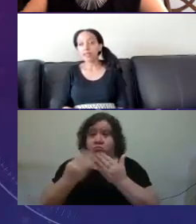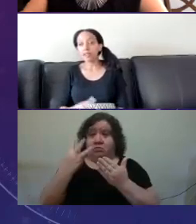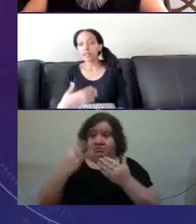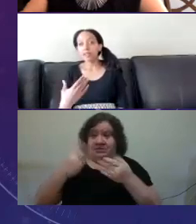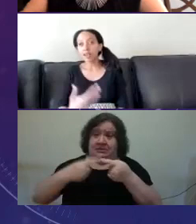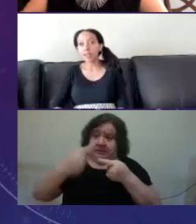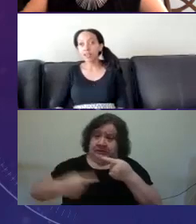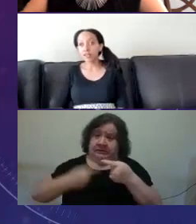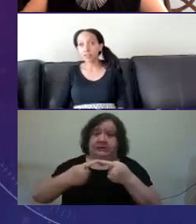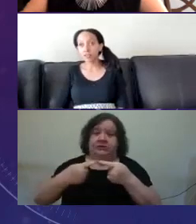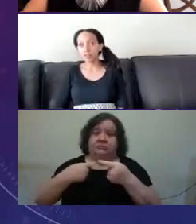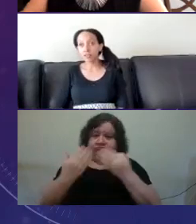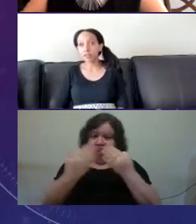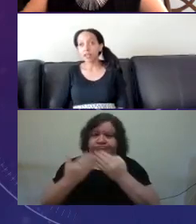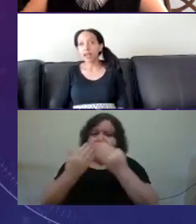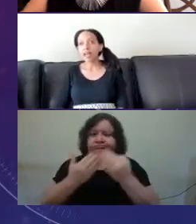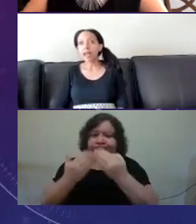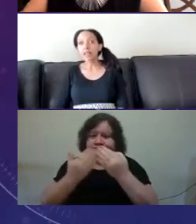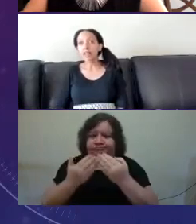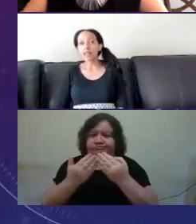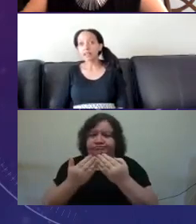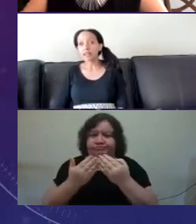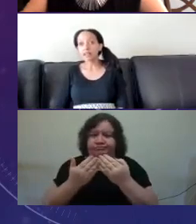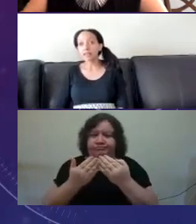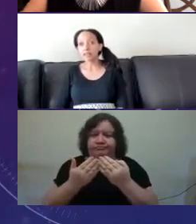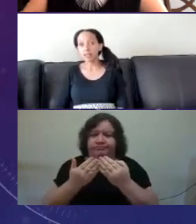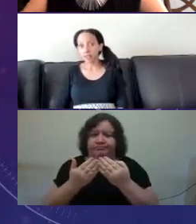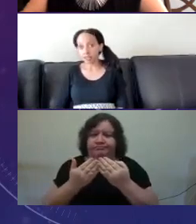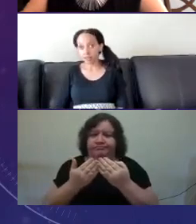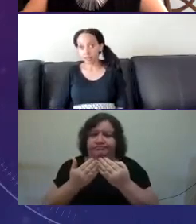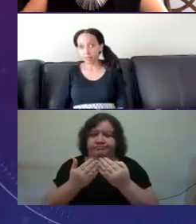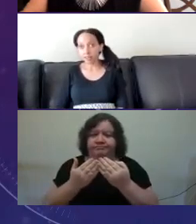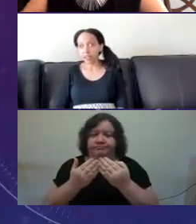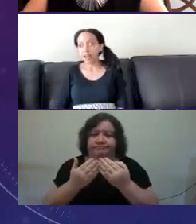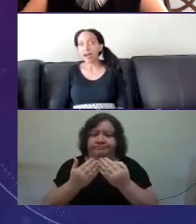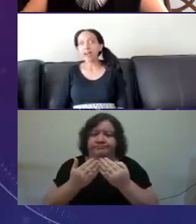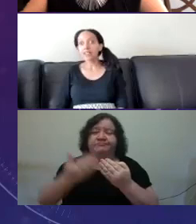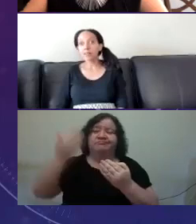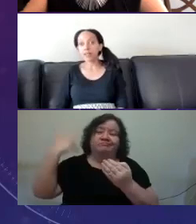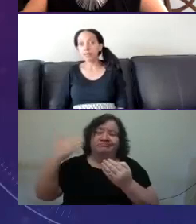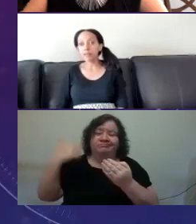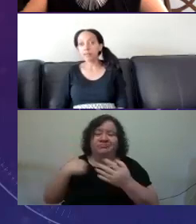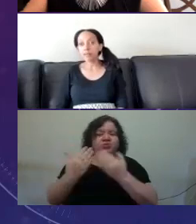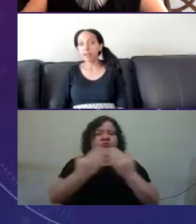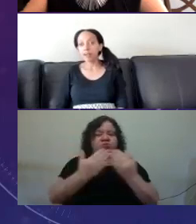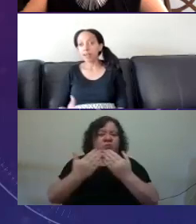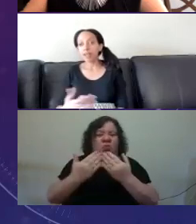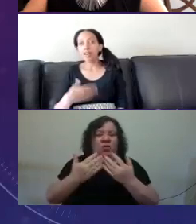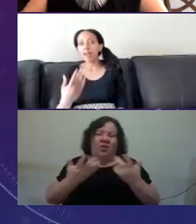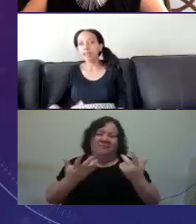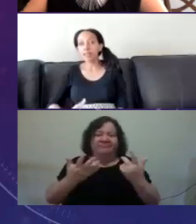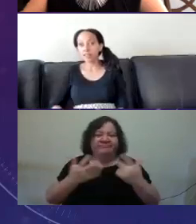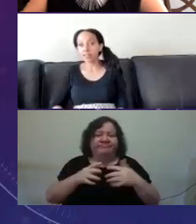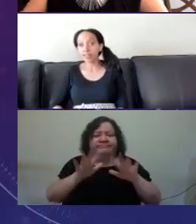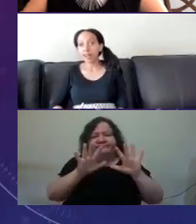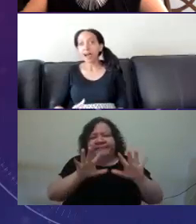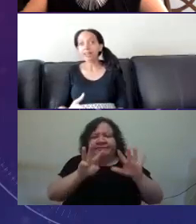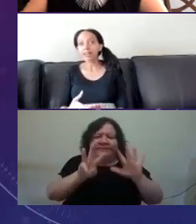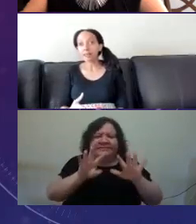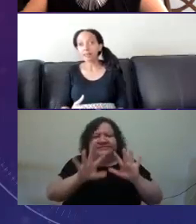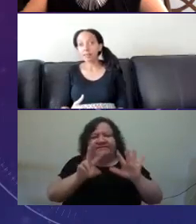secondary school and in secondary school I developed in high school I developed